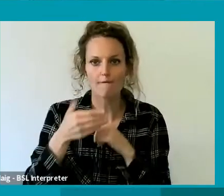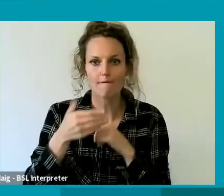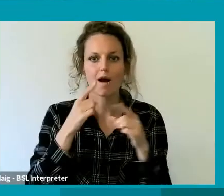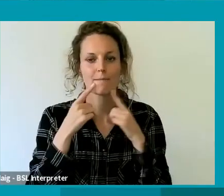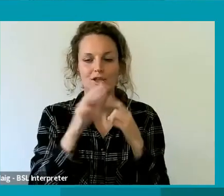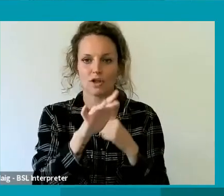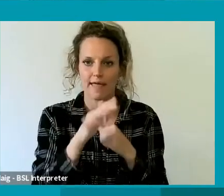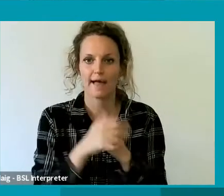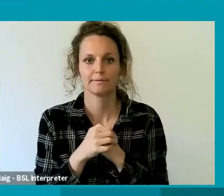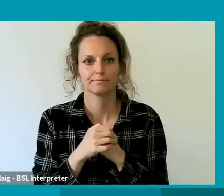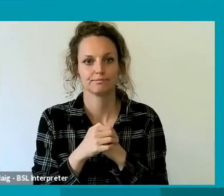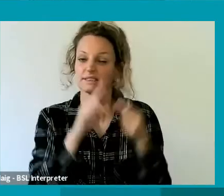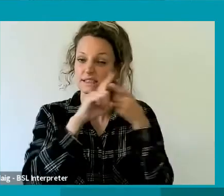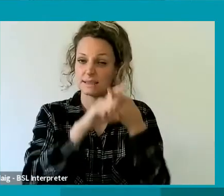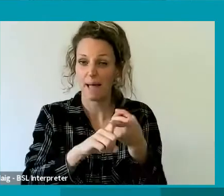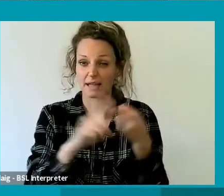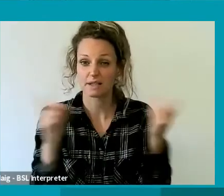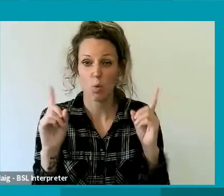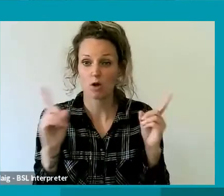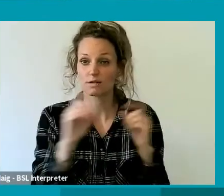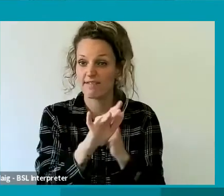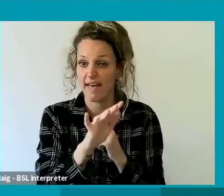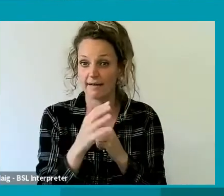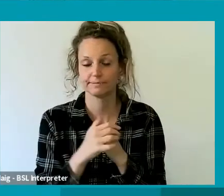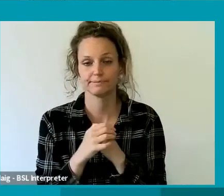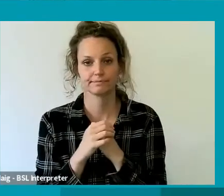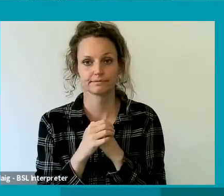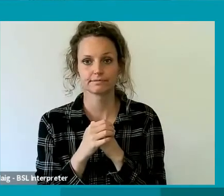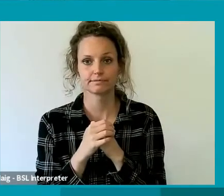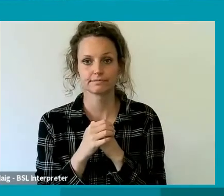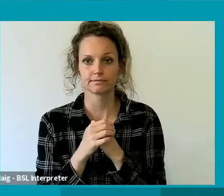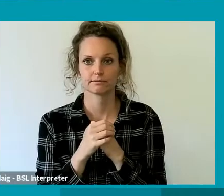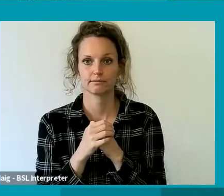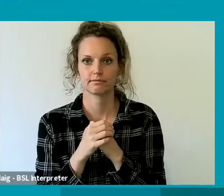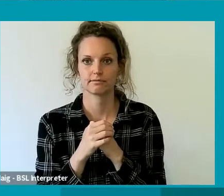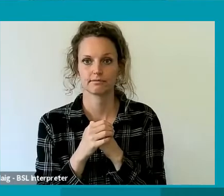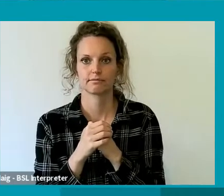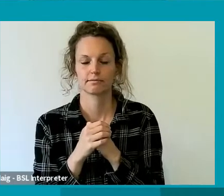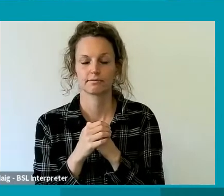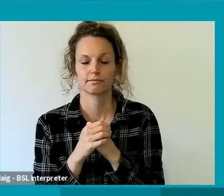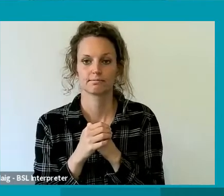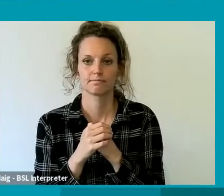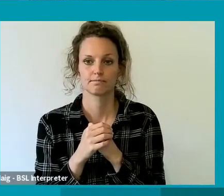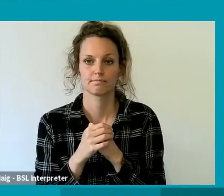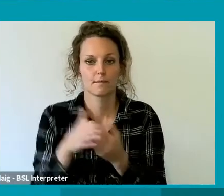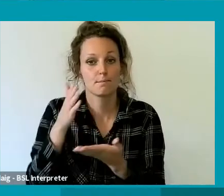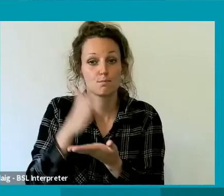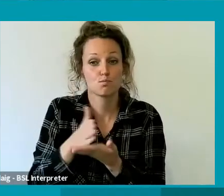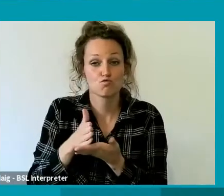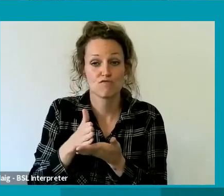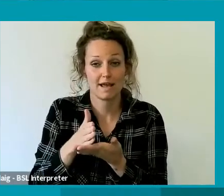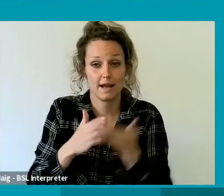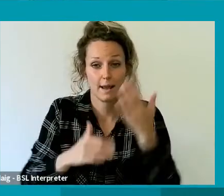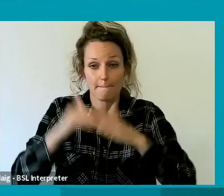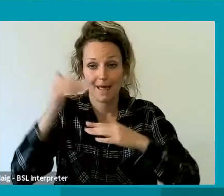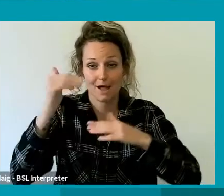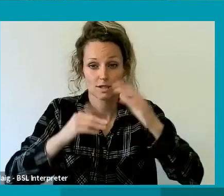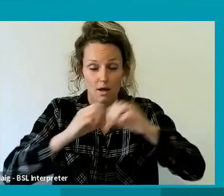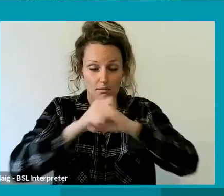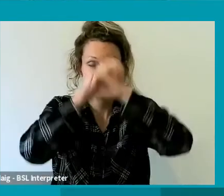across all the different platforms etc but. You know this builds a picture of who you are as a person, because remember,